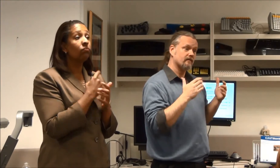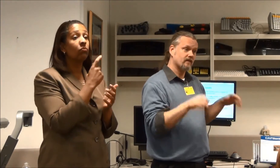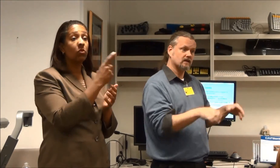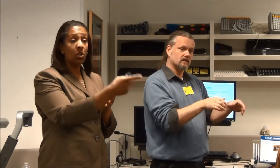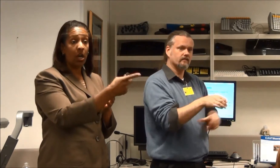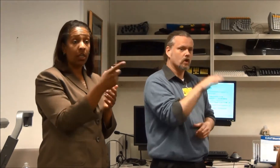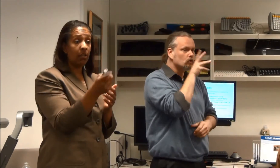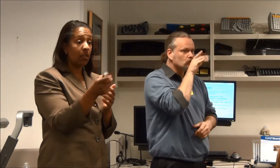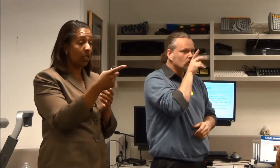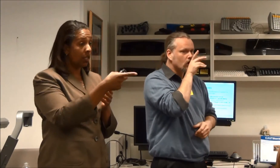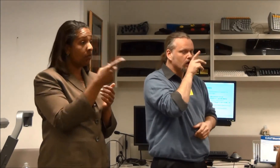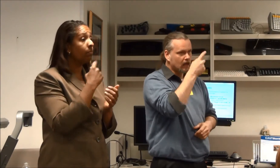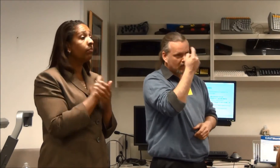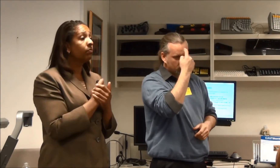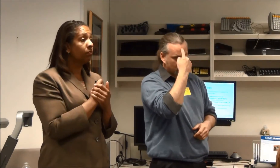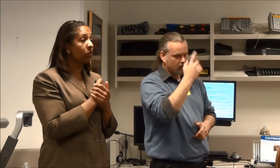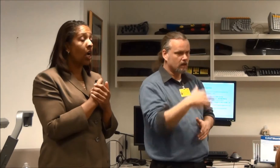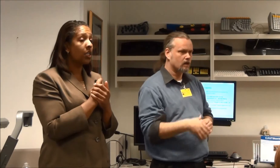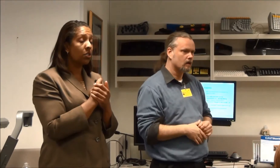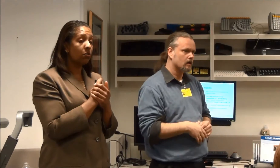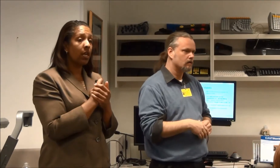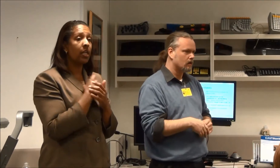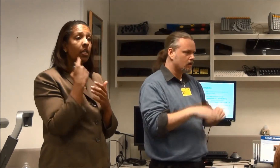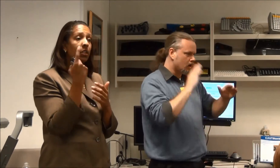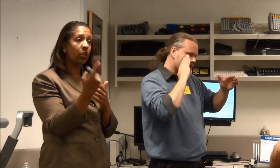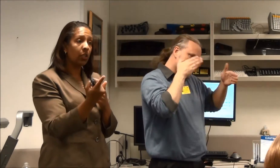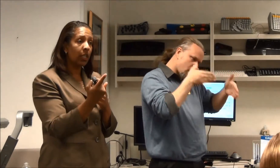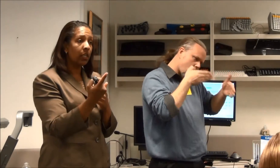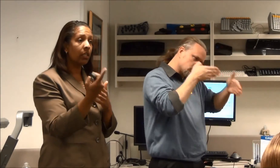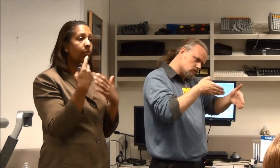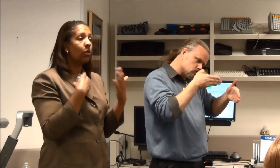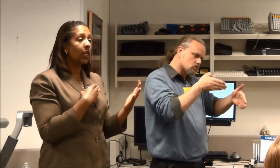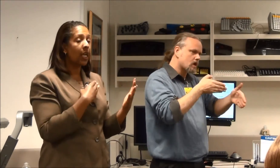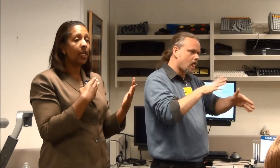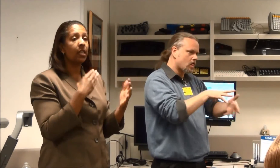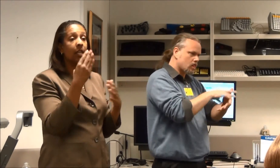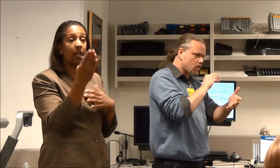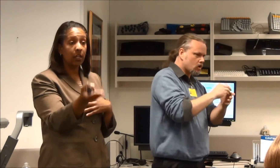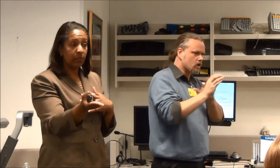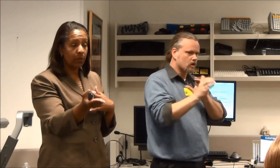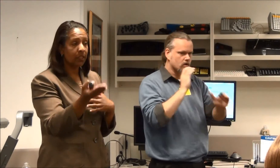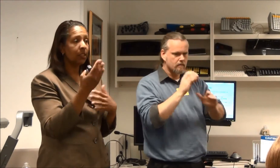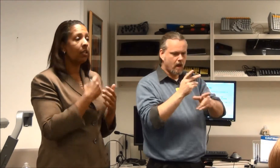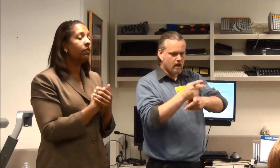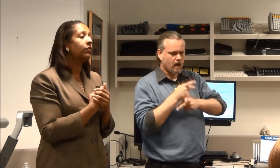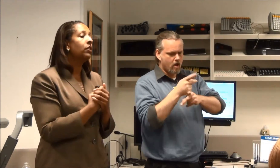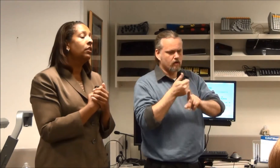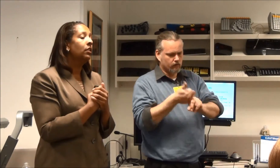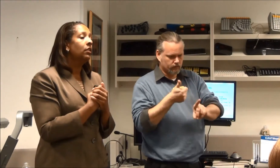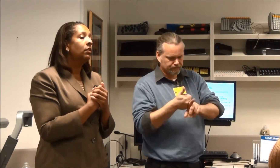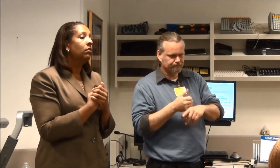Jo Linda Johnson: Talking, thinking, concentrating, learning, communicating, caring for oneself. Participant: Working.